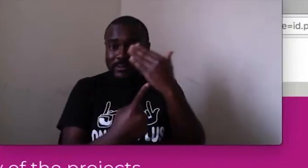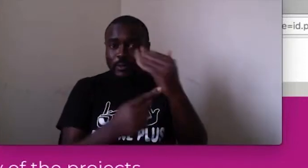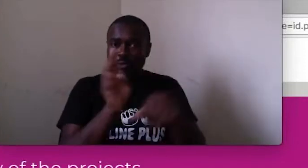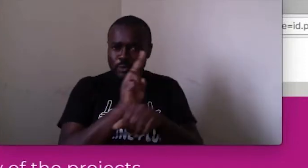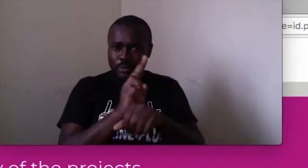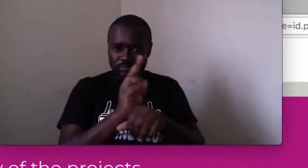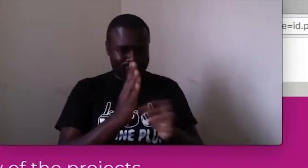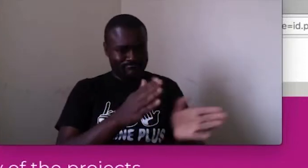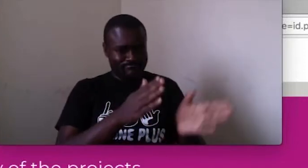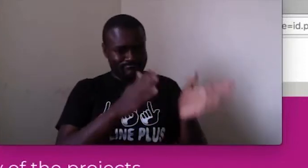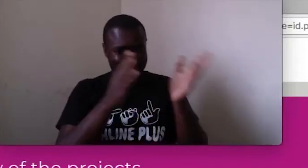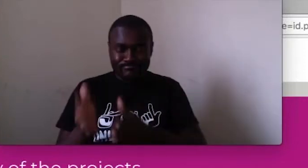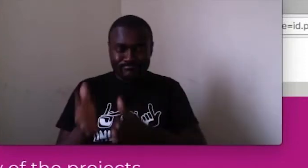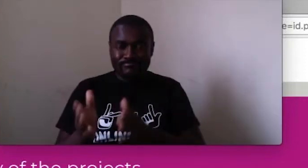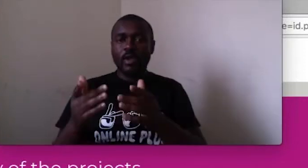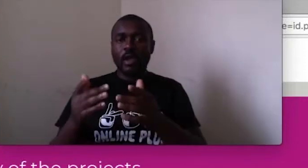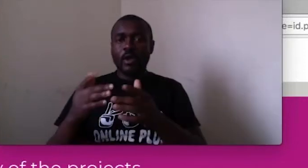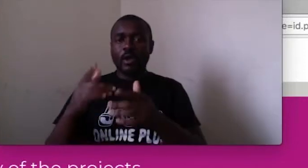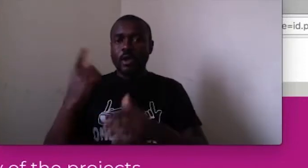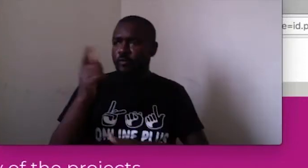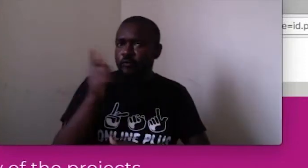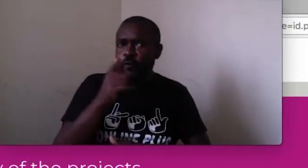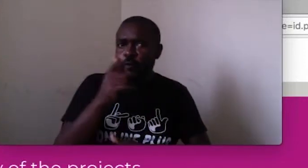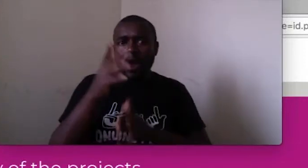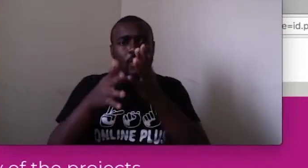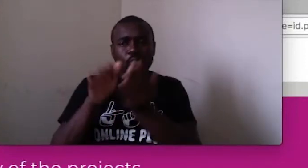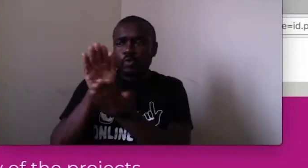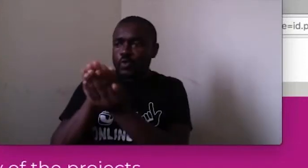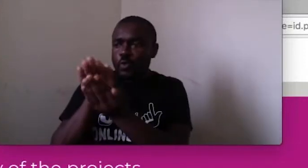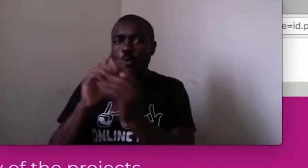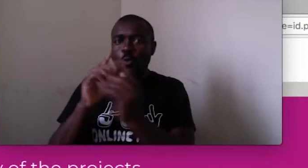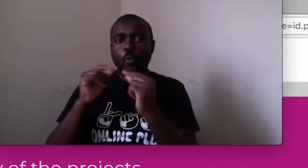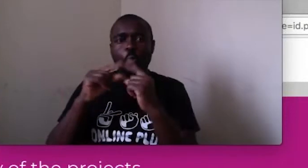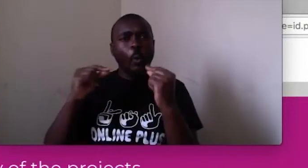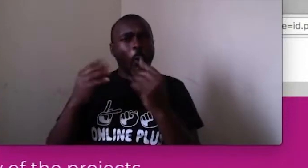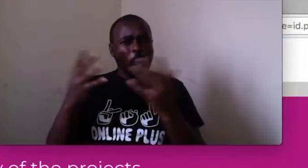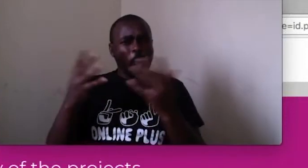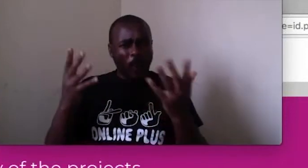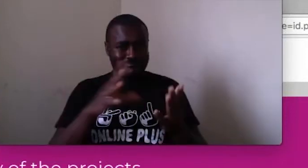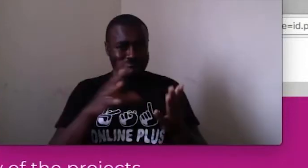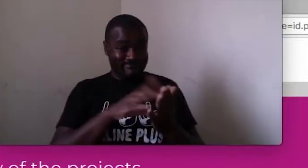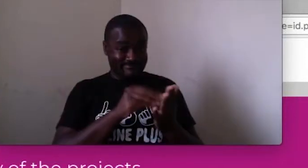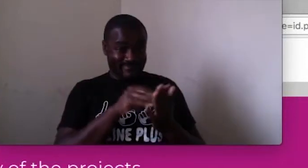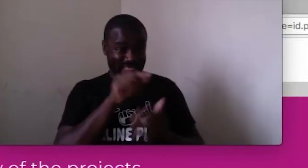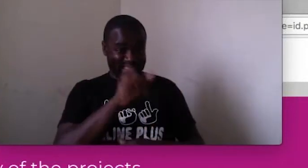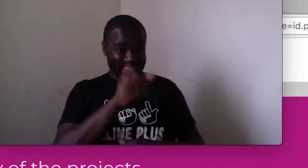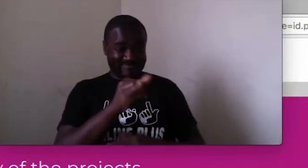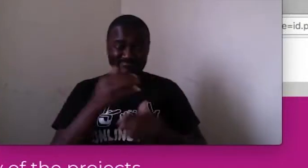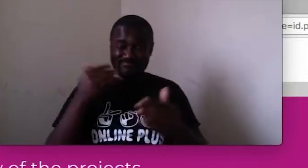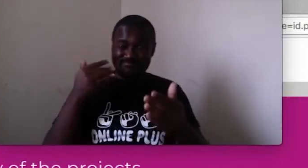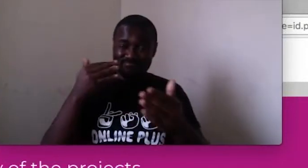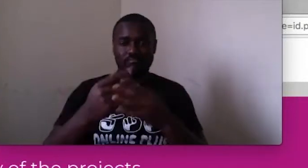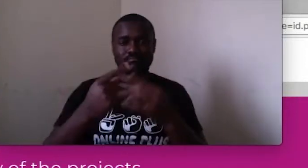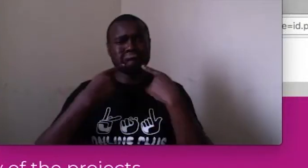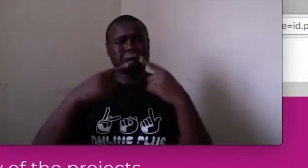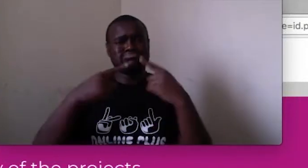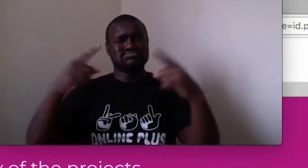which technical things will we need how do we do the videos?